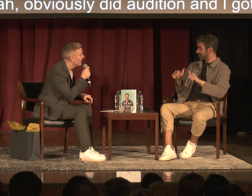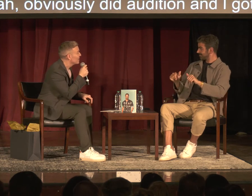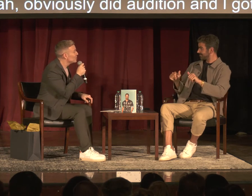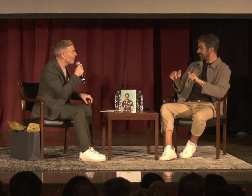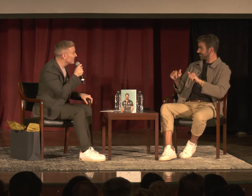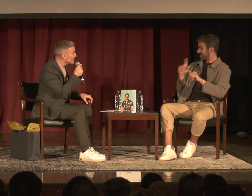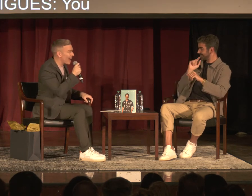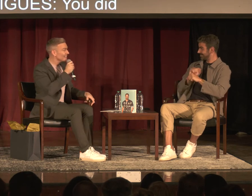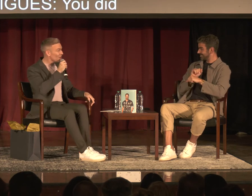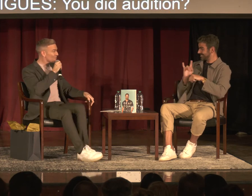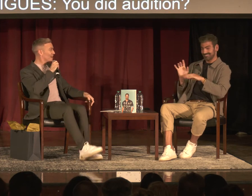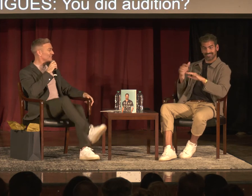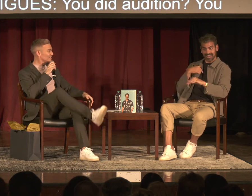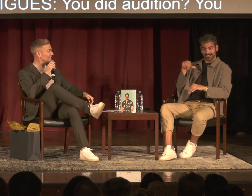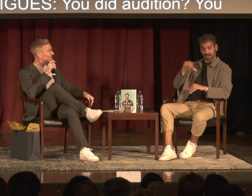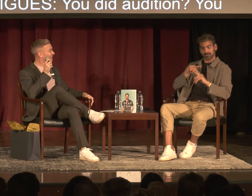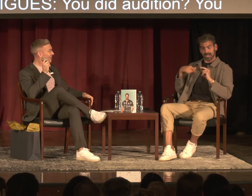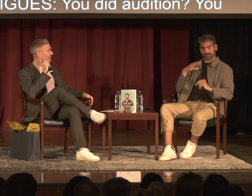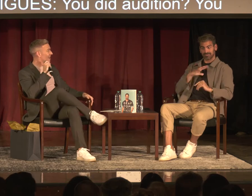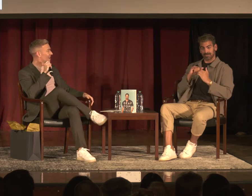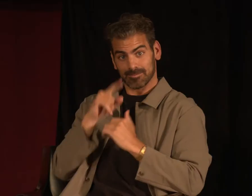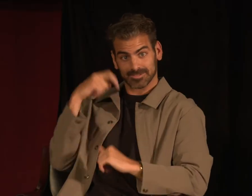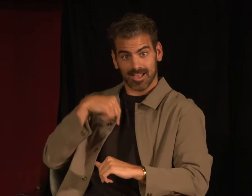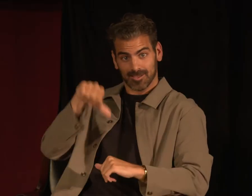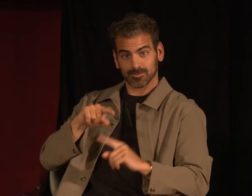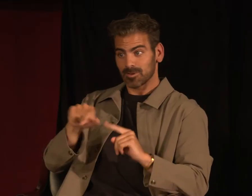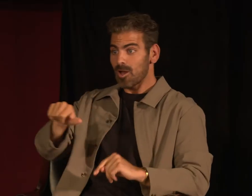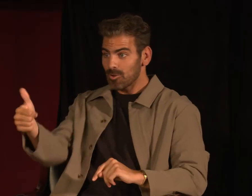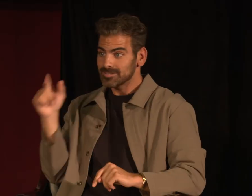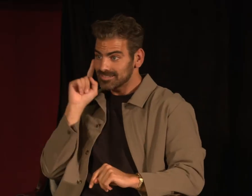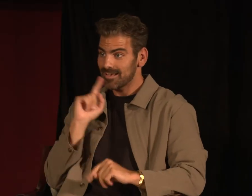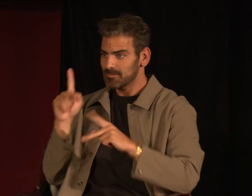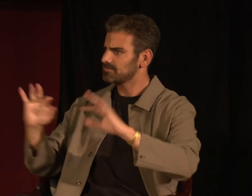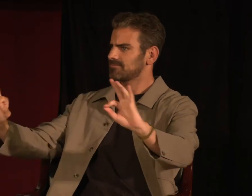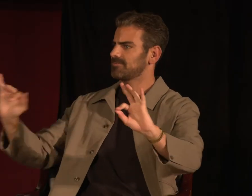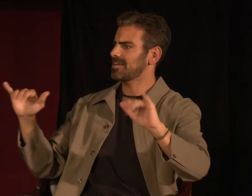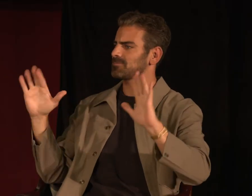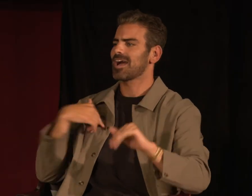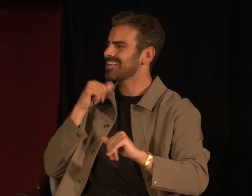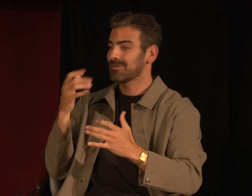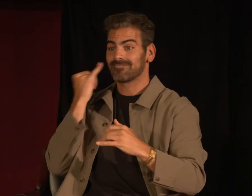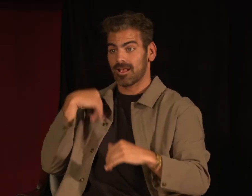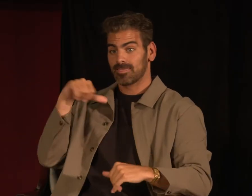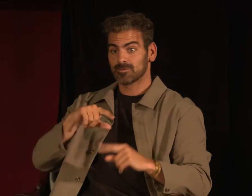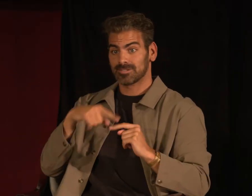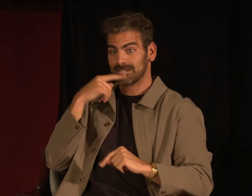Oh you did audition! I didnt know you auditioned. I literally did. And I didn't get it, which is fine, because I lost to an incredible other Deaf person, which was fantastic.